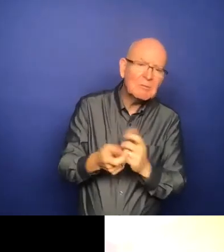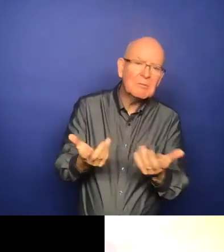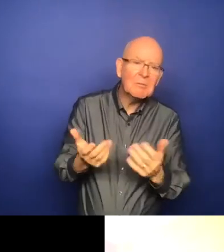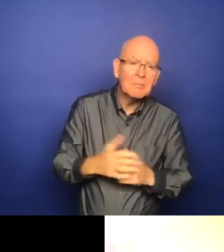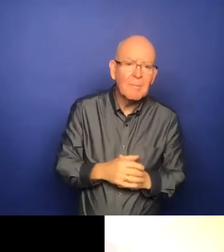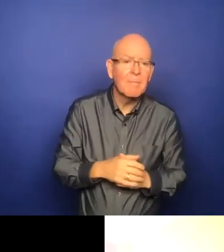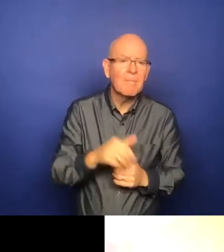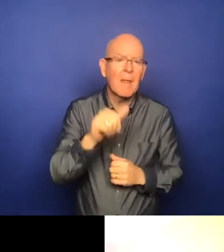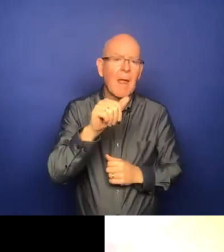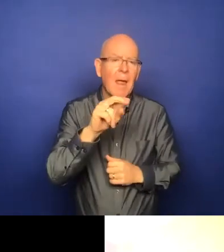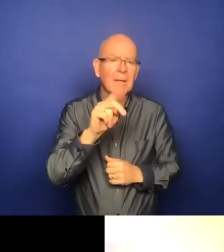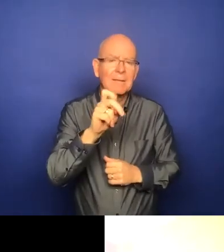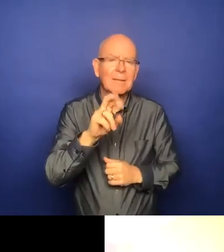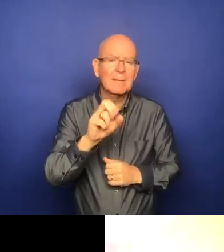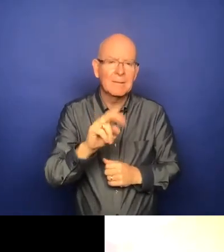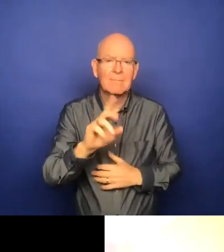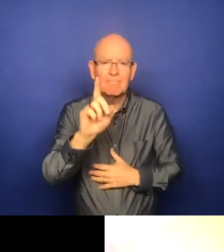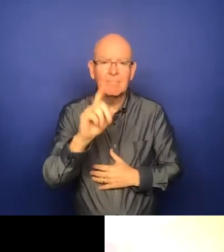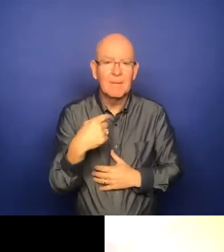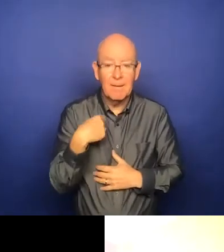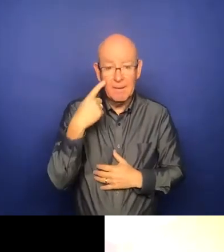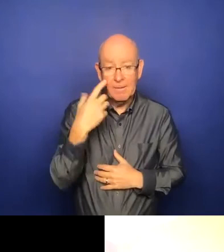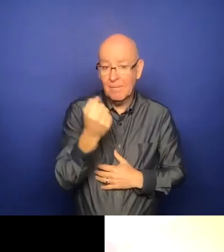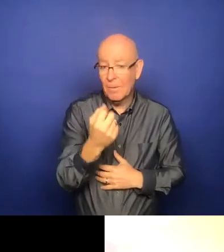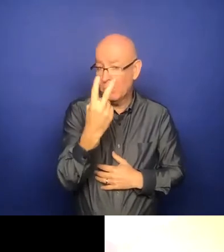emphasize is the need for strong collaboration between various